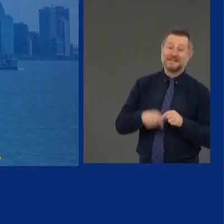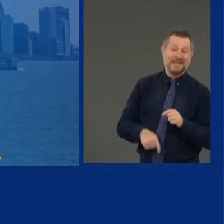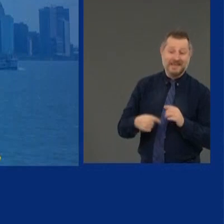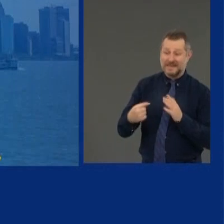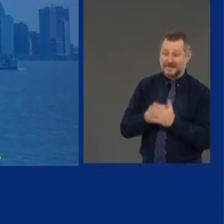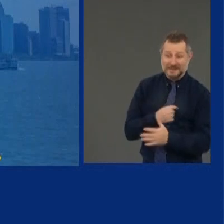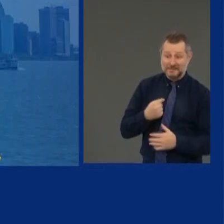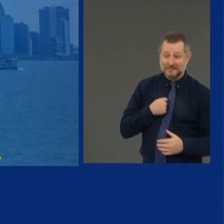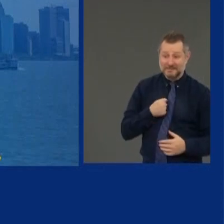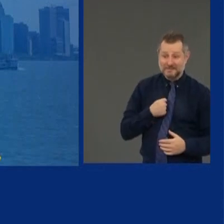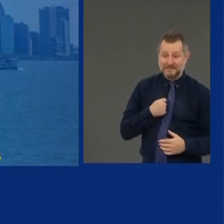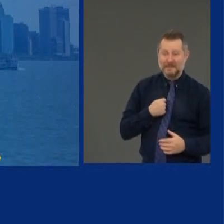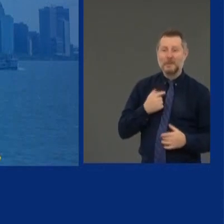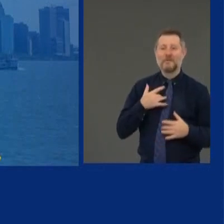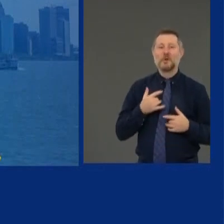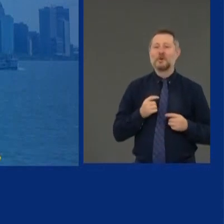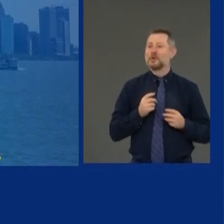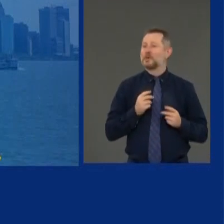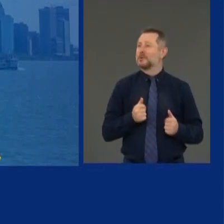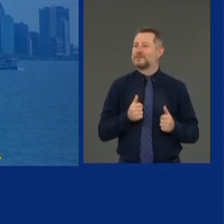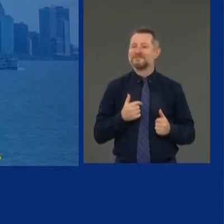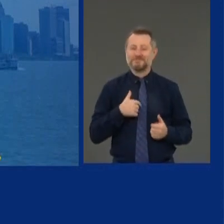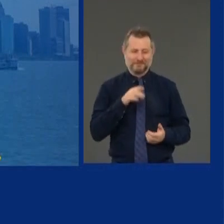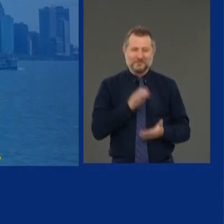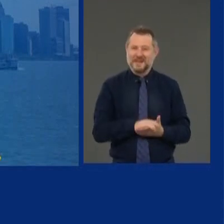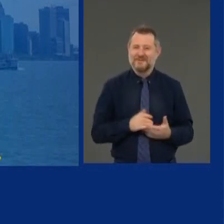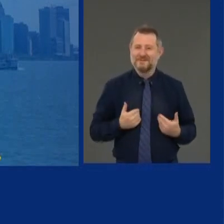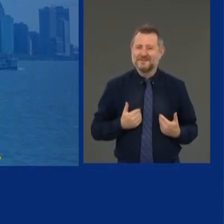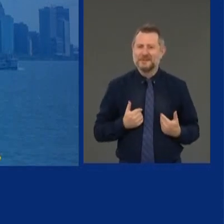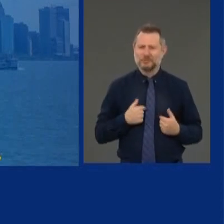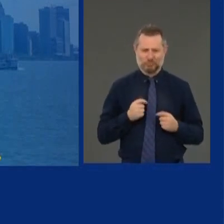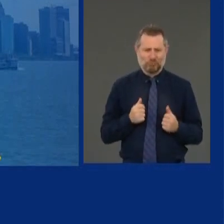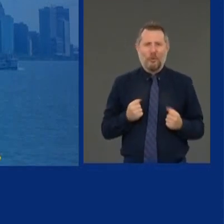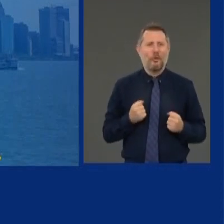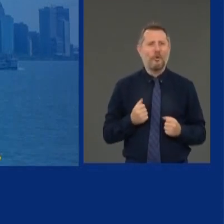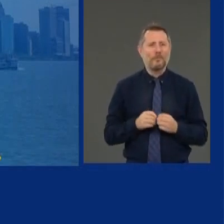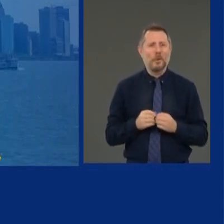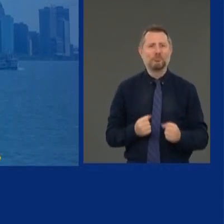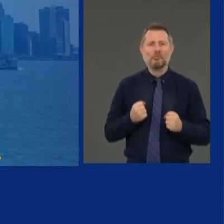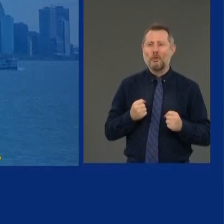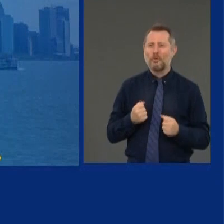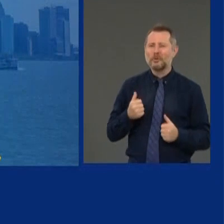INVIGORATED BECAUSE OF IT. THAT WHICH DOESN'T KILL YOU CAN MAKE YOU STRONGER.